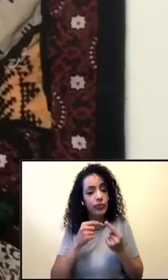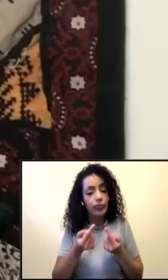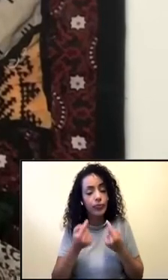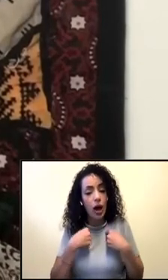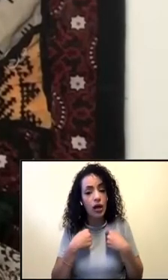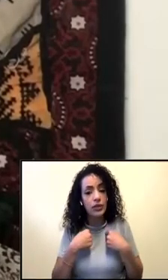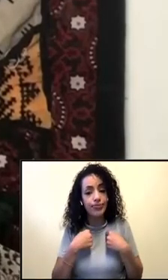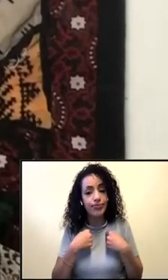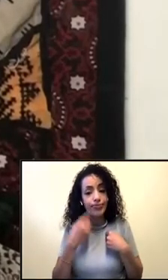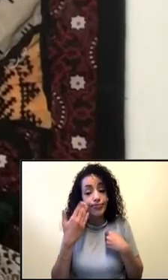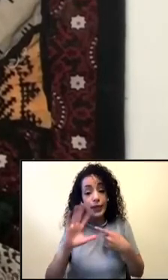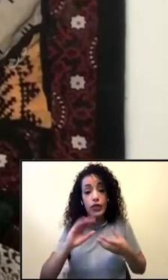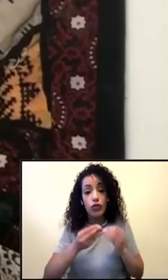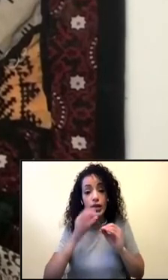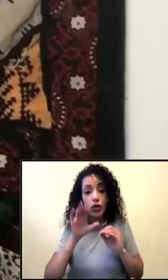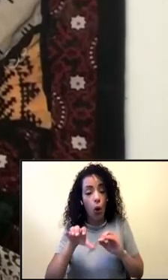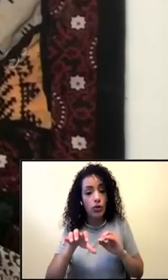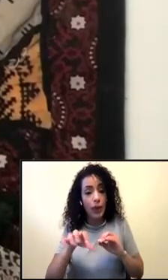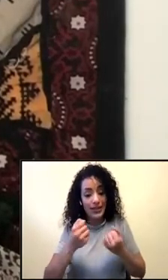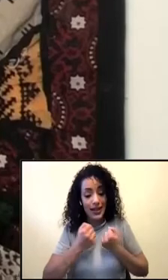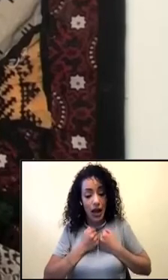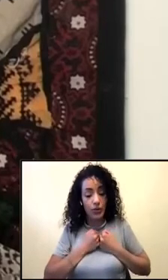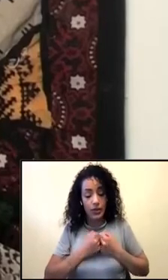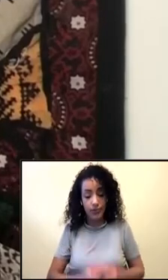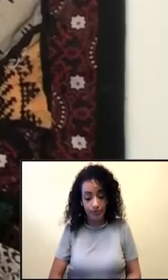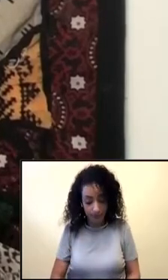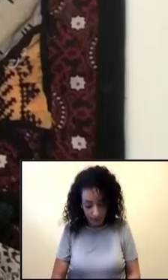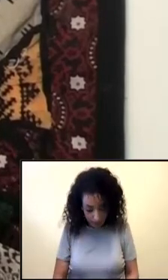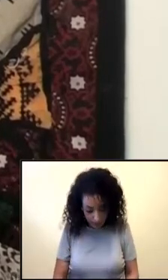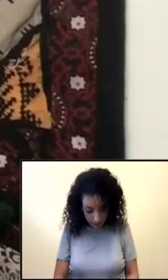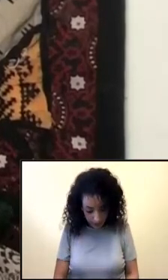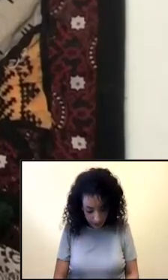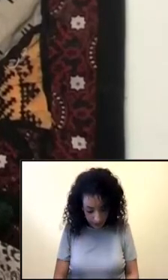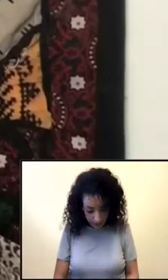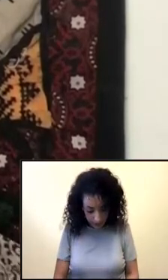created our own spaces but we've also because all that all our collections are digital, and